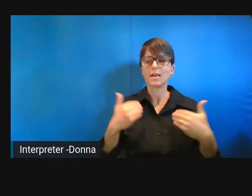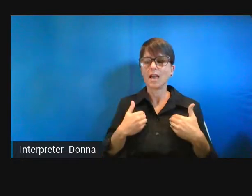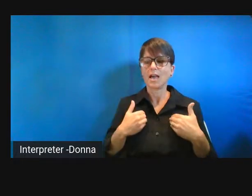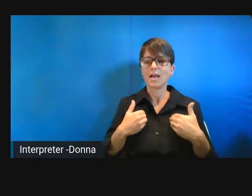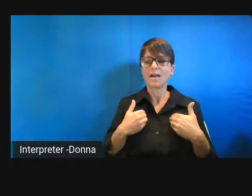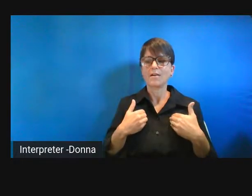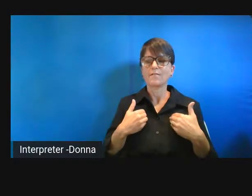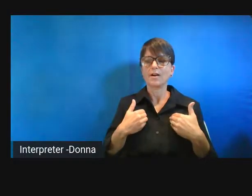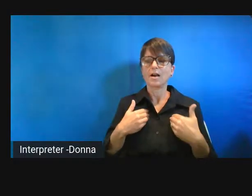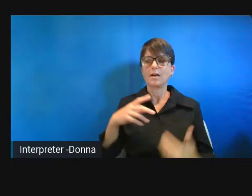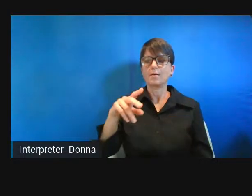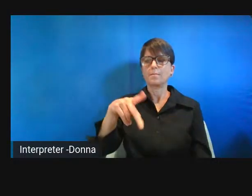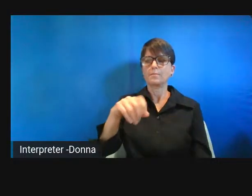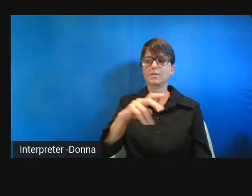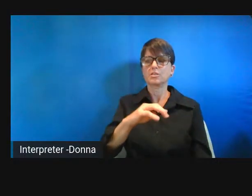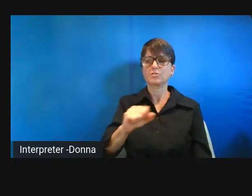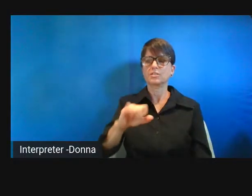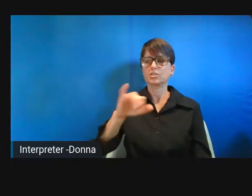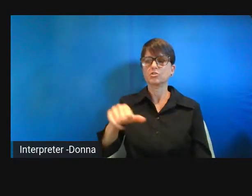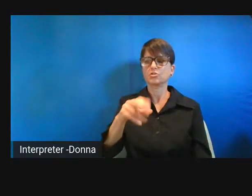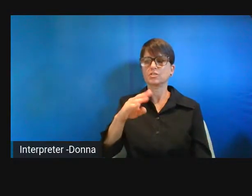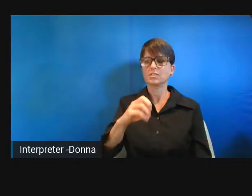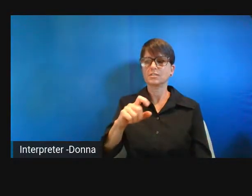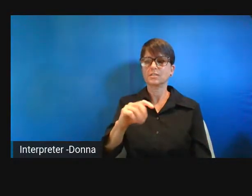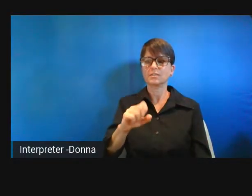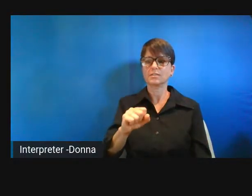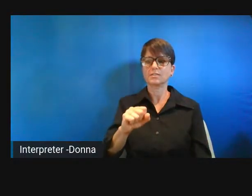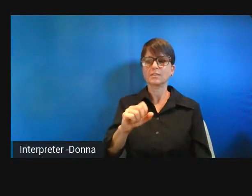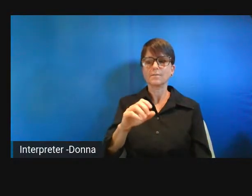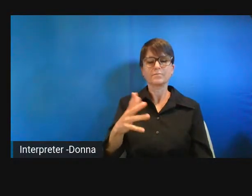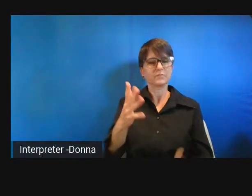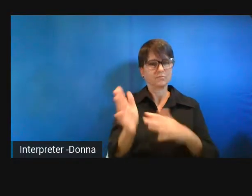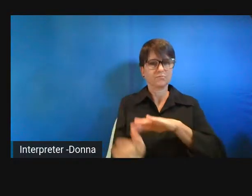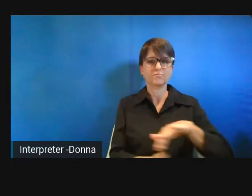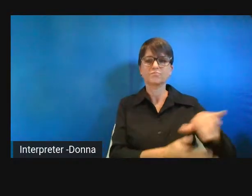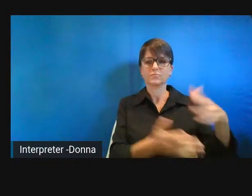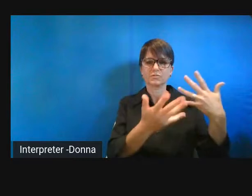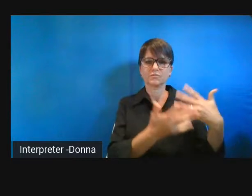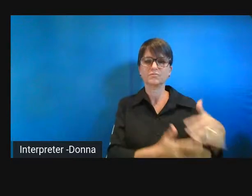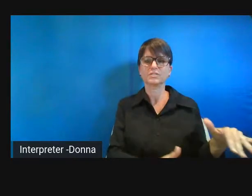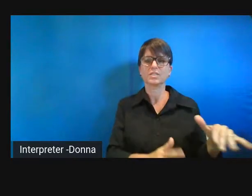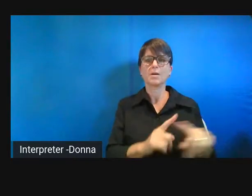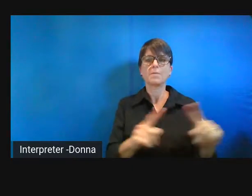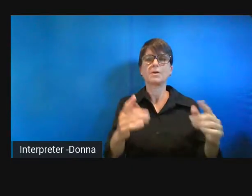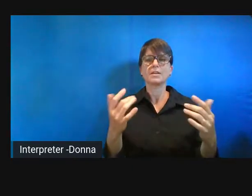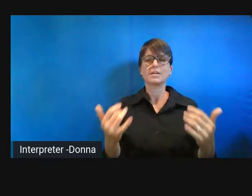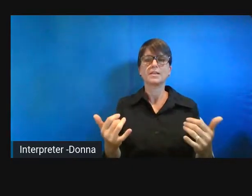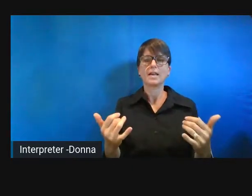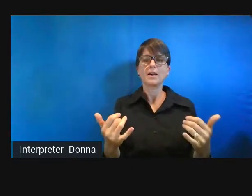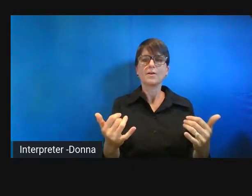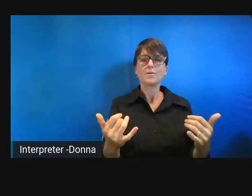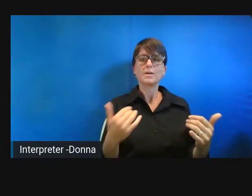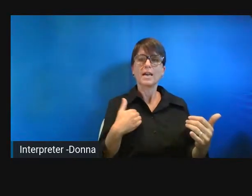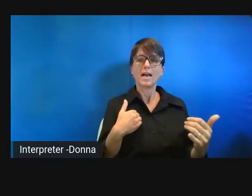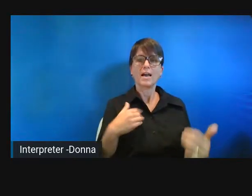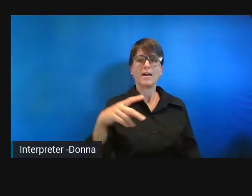, in the Slido idea section in the chat. Coming up, we have Peteris Jurcenko who is the CEO